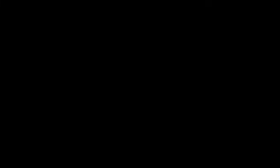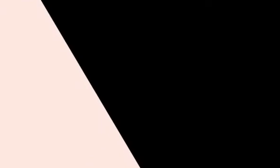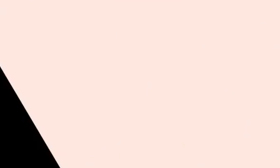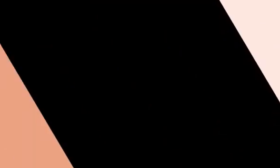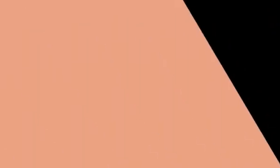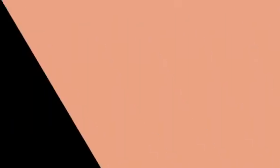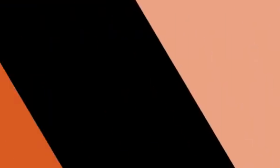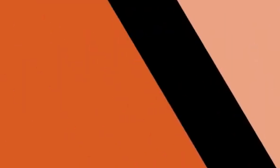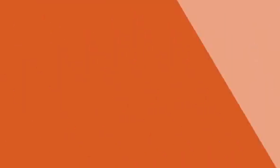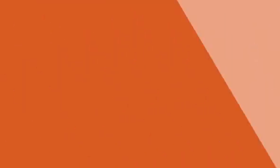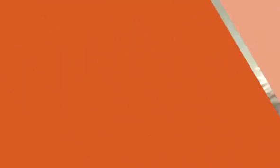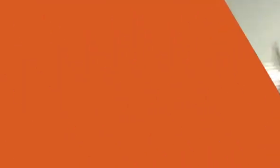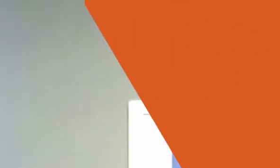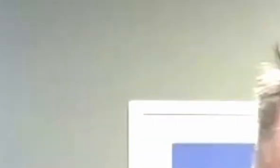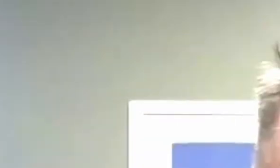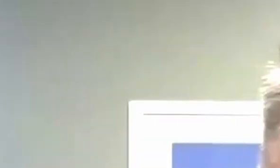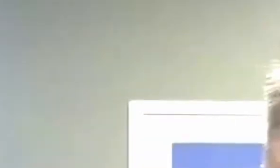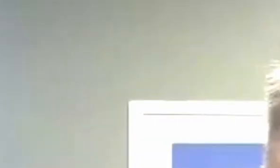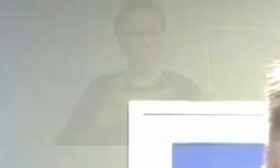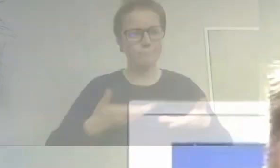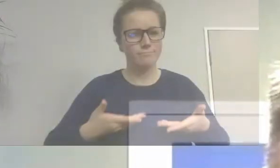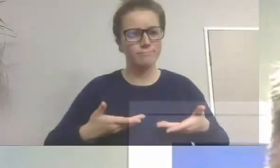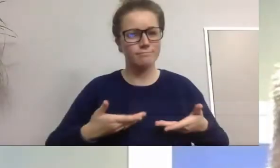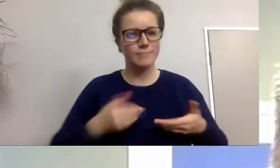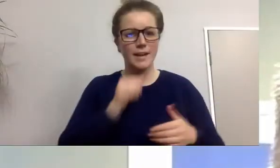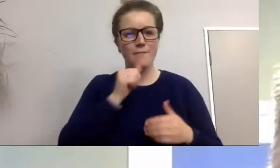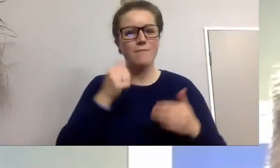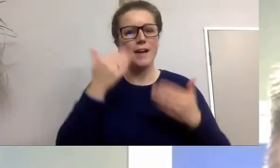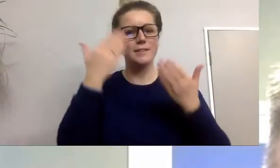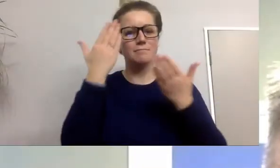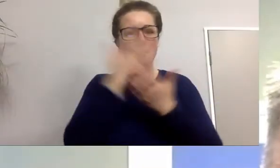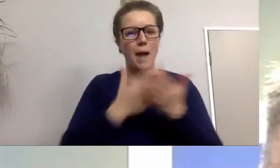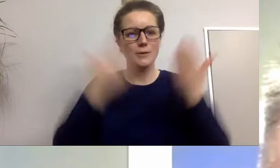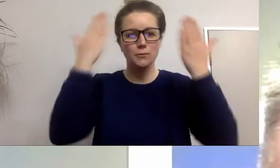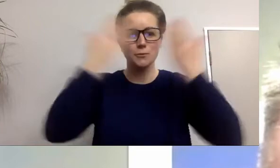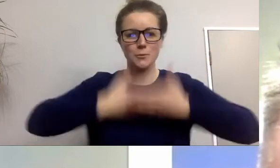Richard Benge: This is the fun part of the night everybody, and a lot of visitors this